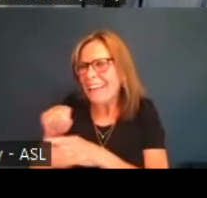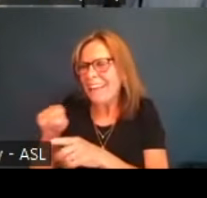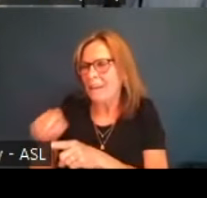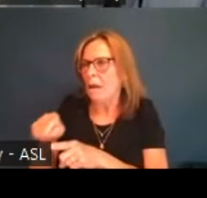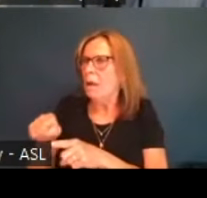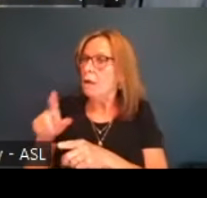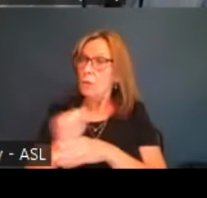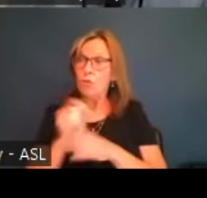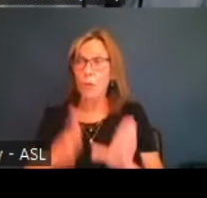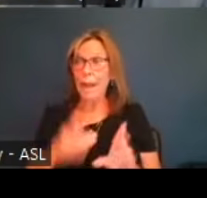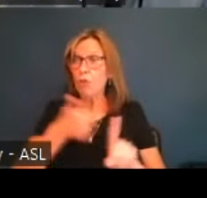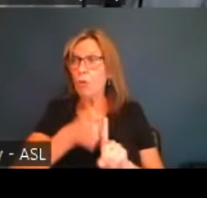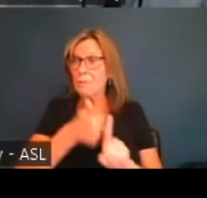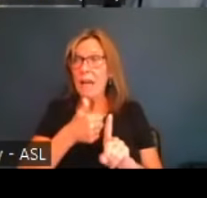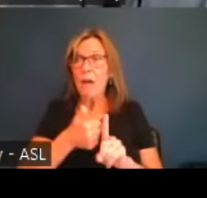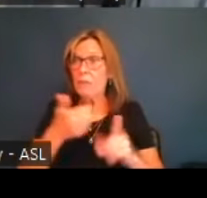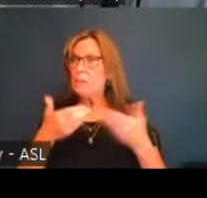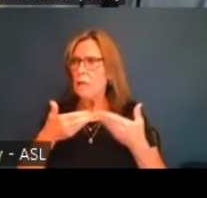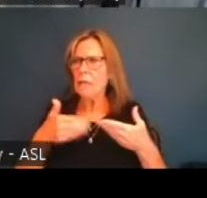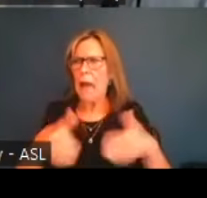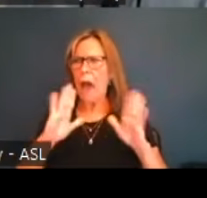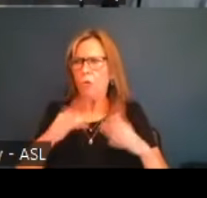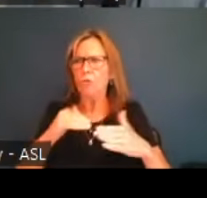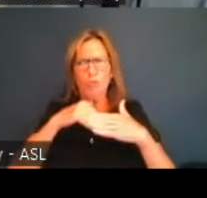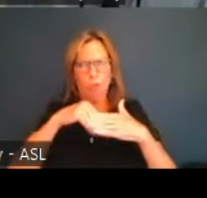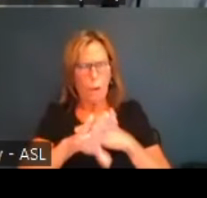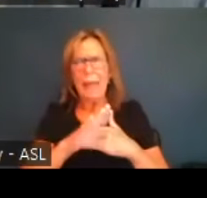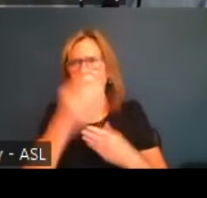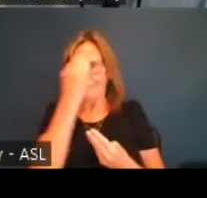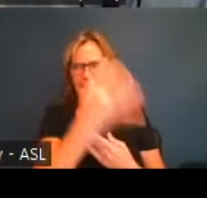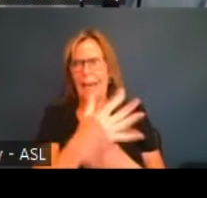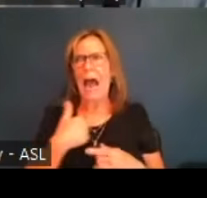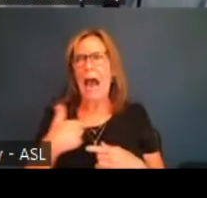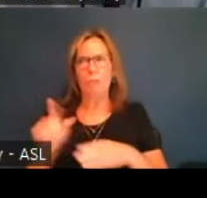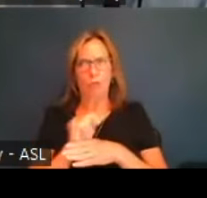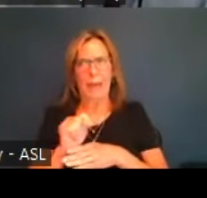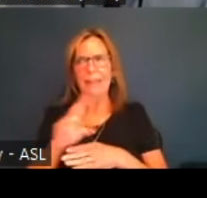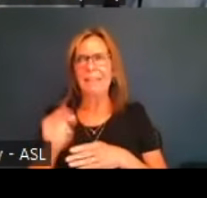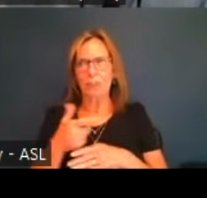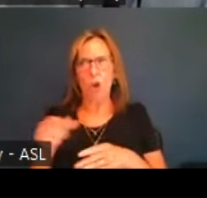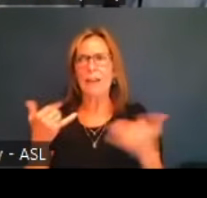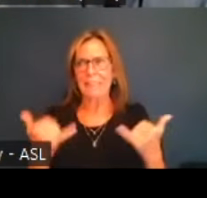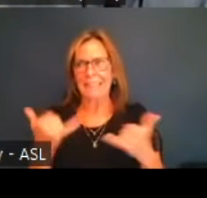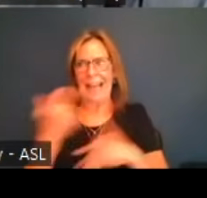the dog come in with this individual, An owner of a place of public accommodation cannot say no, I